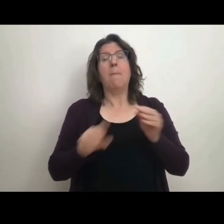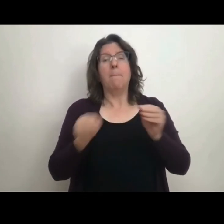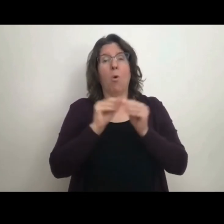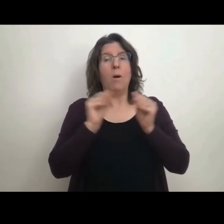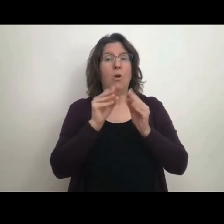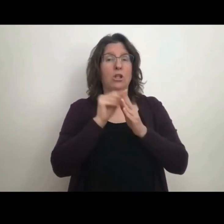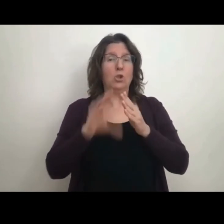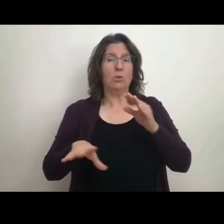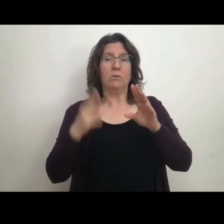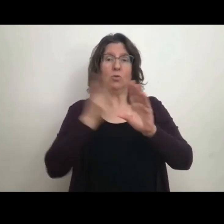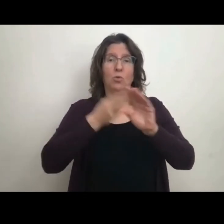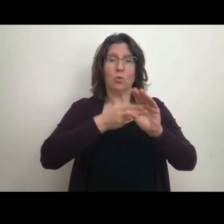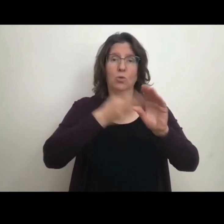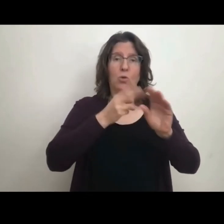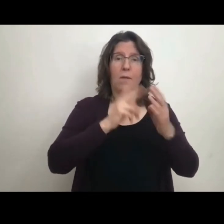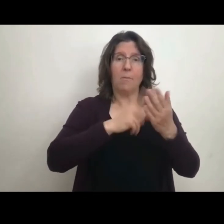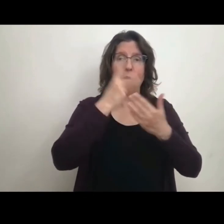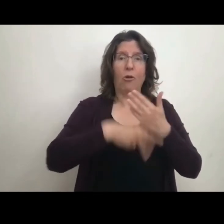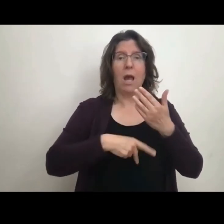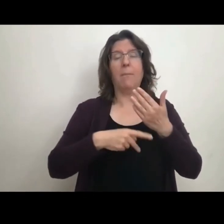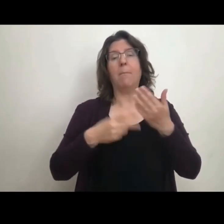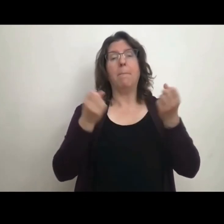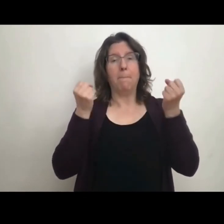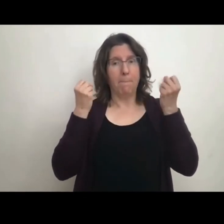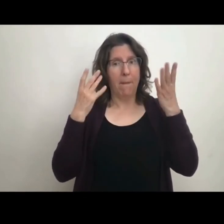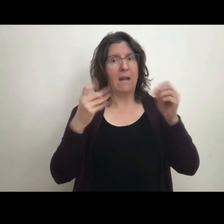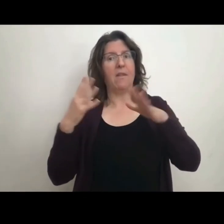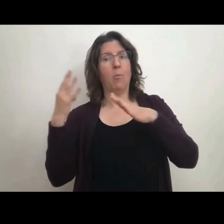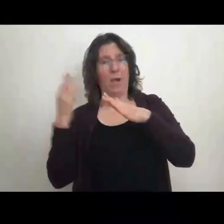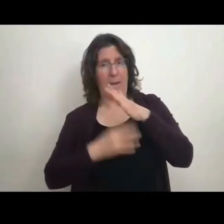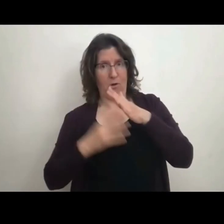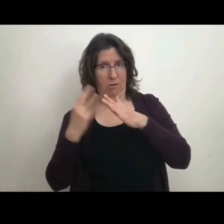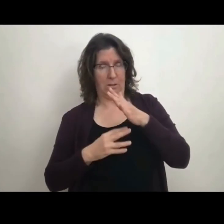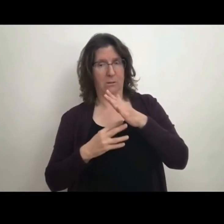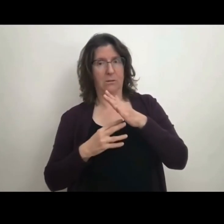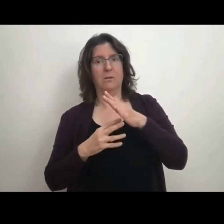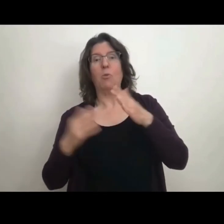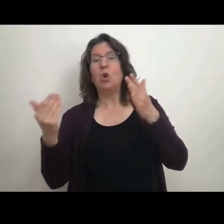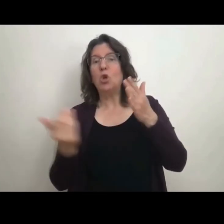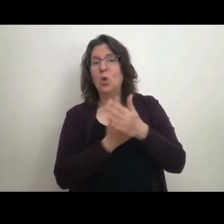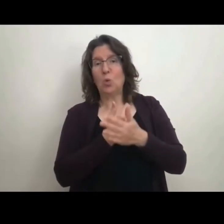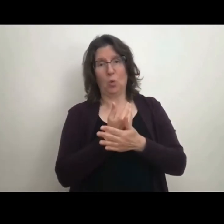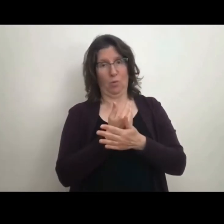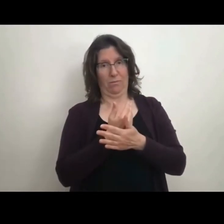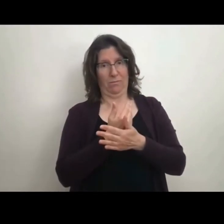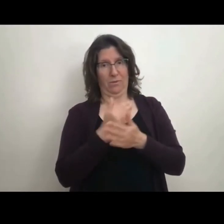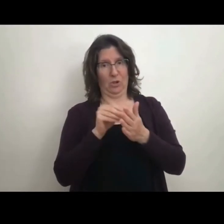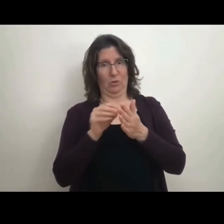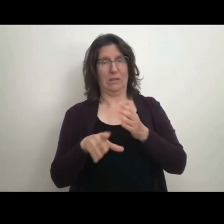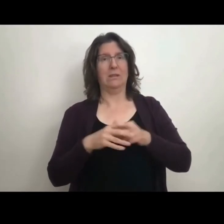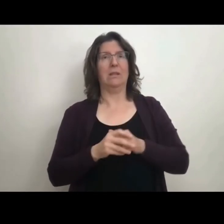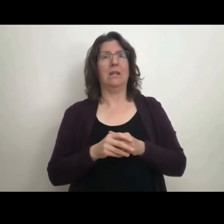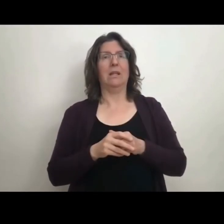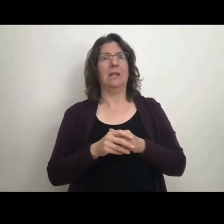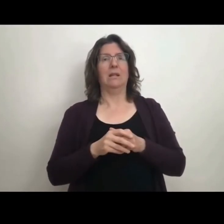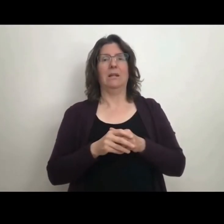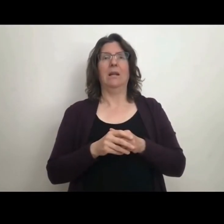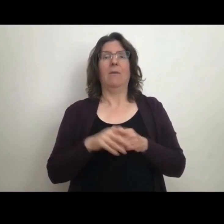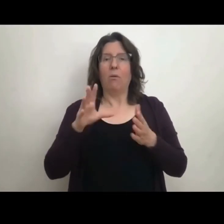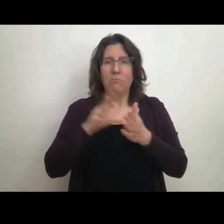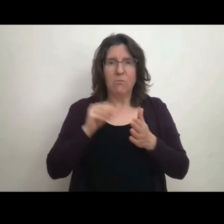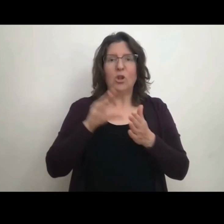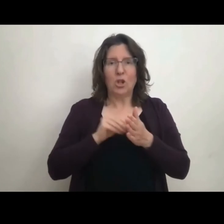At this point a number of new students had joined the school program and several of them were new immigrants.